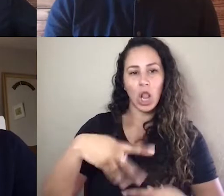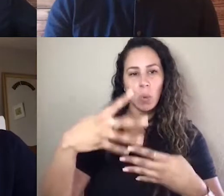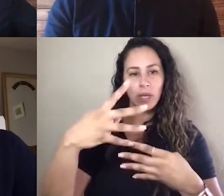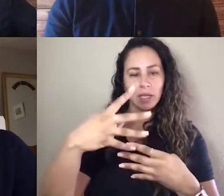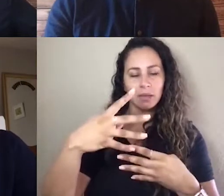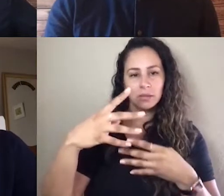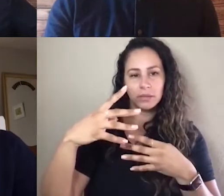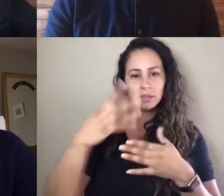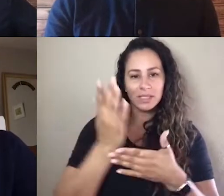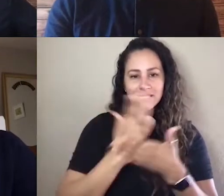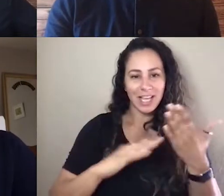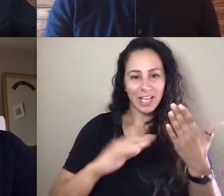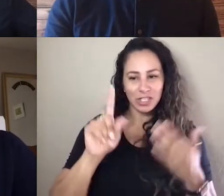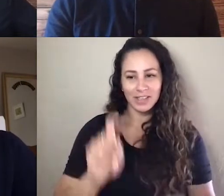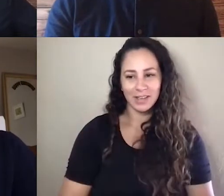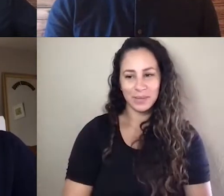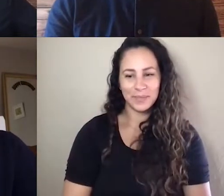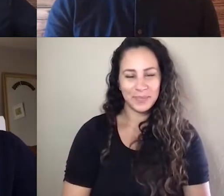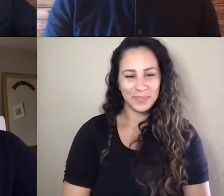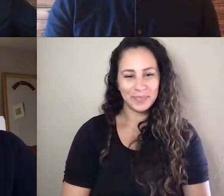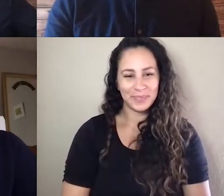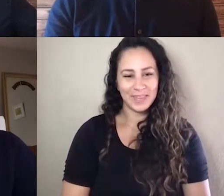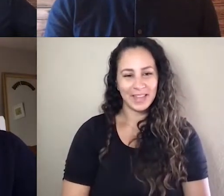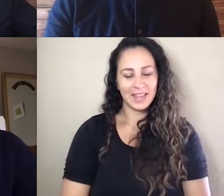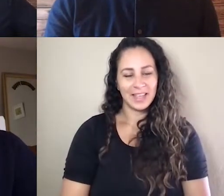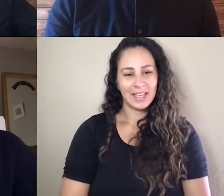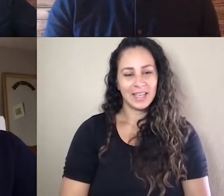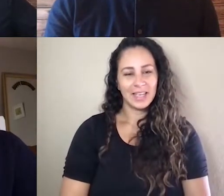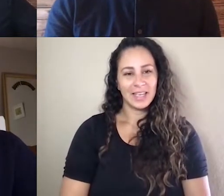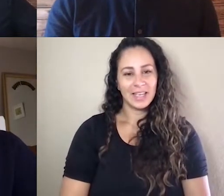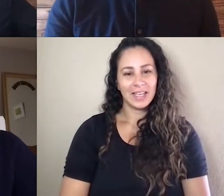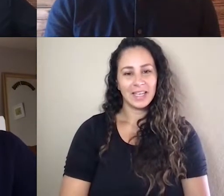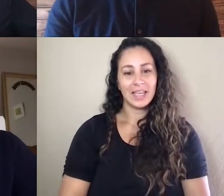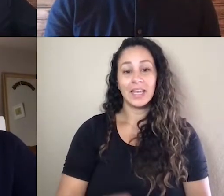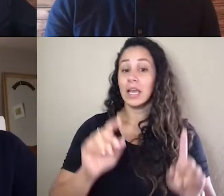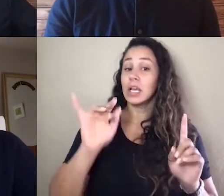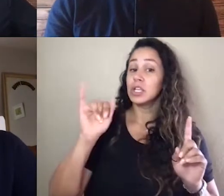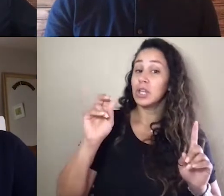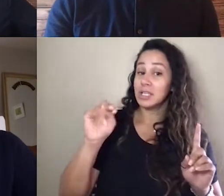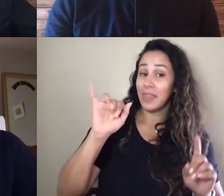YES, IS THAT ABOUT LAZY LOADING IMAGES OR FULL SECTIONS?